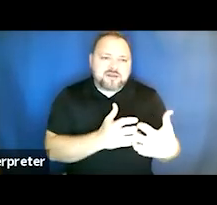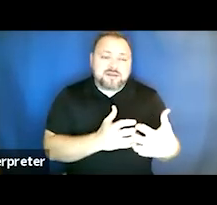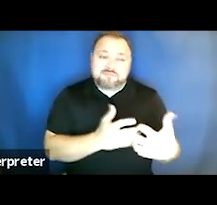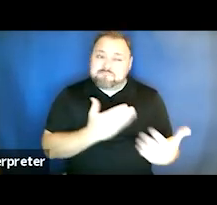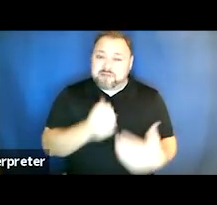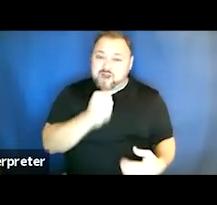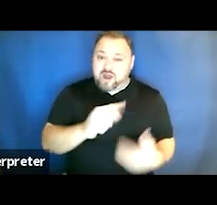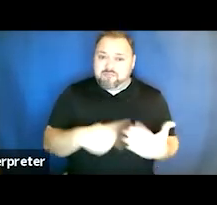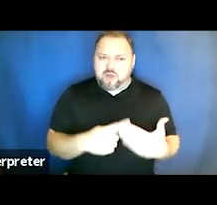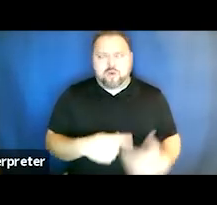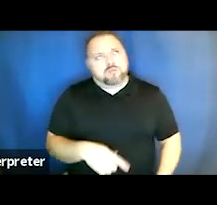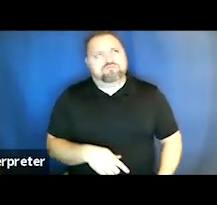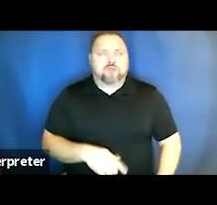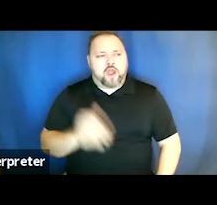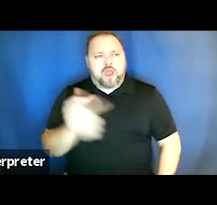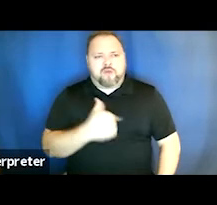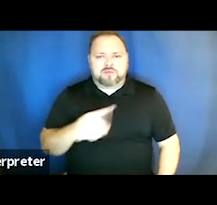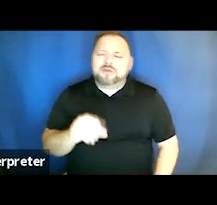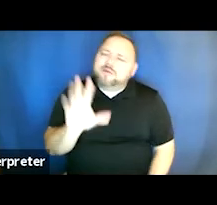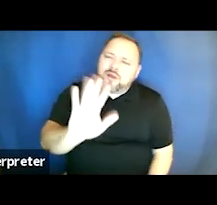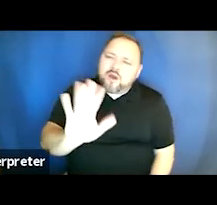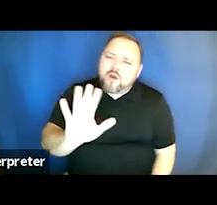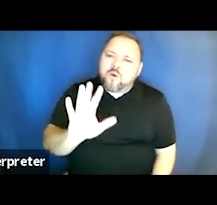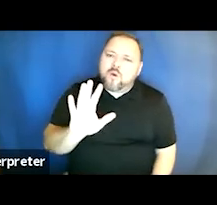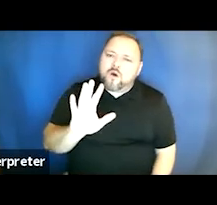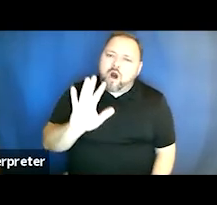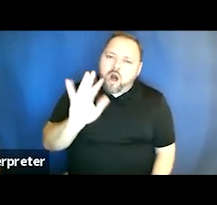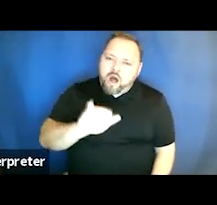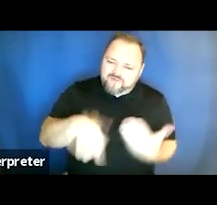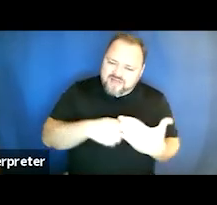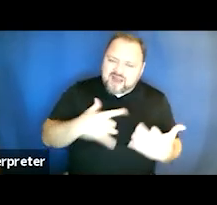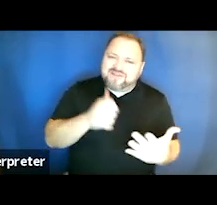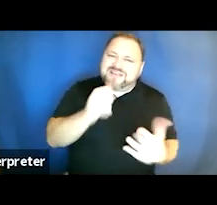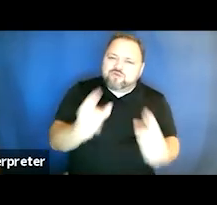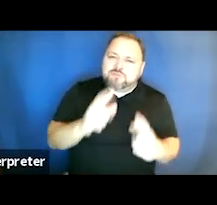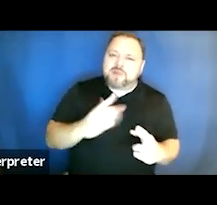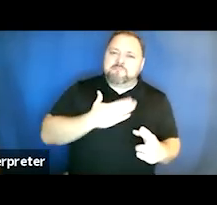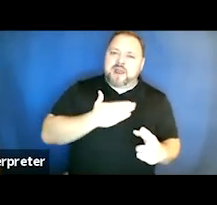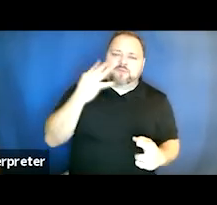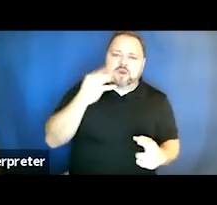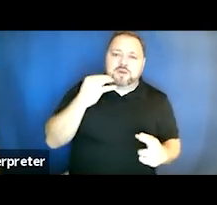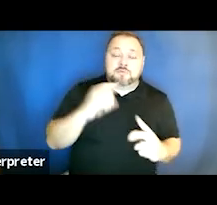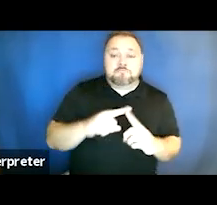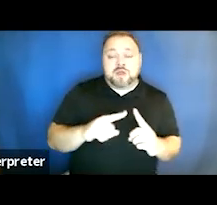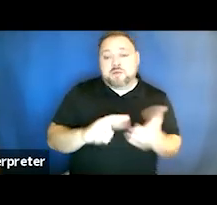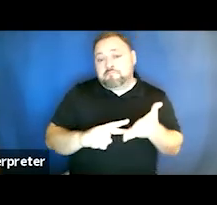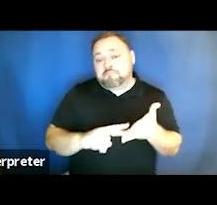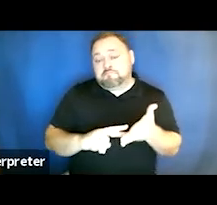"Well, everybody is disabled, James." No. That disrespects my experience, but it maybe everybody has functional limitations and